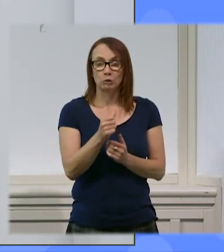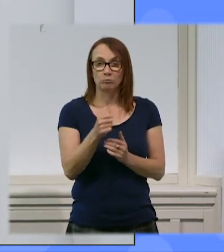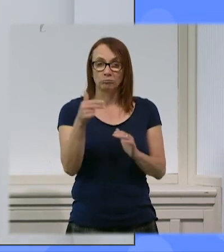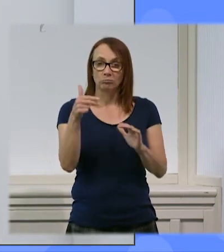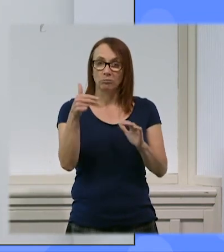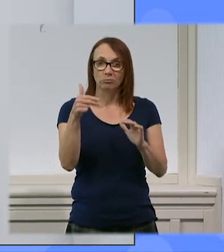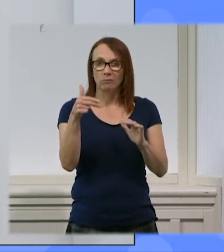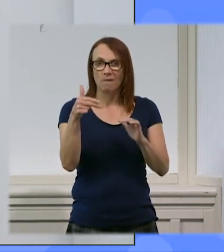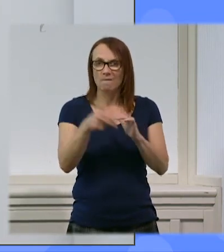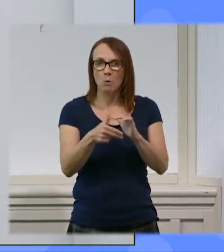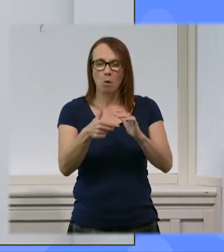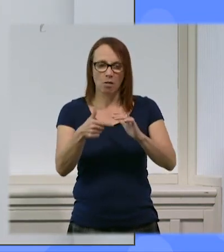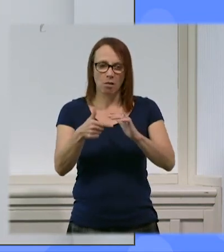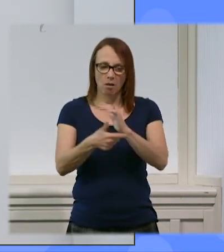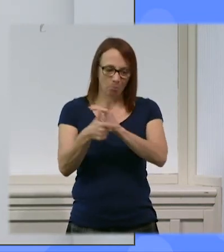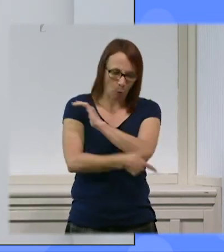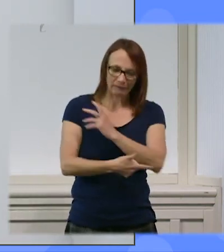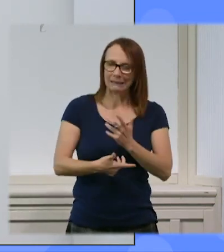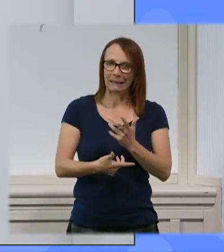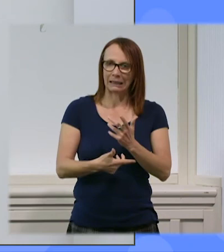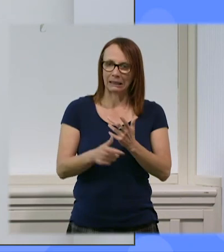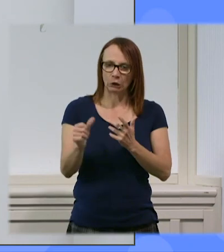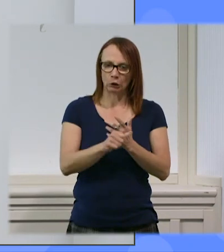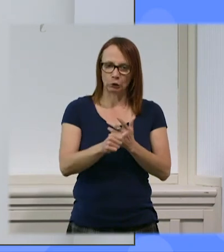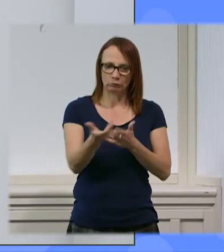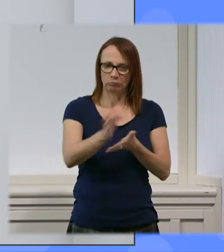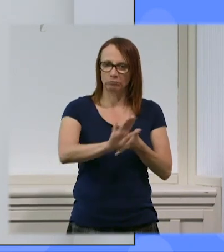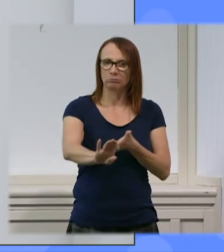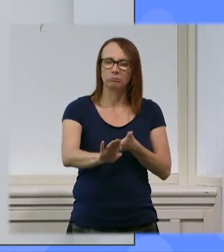where people are spending 10 20 percent of their total household income just